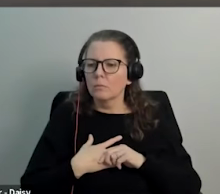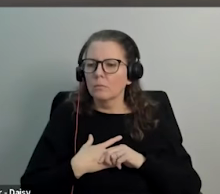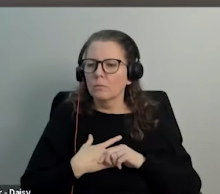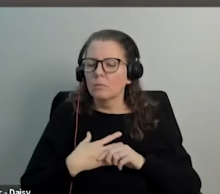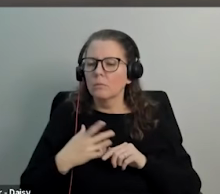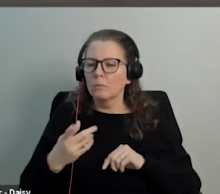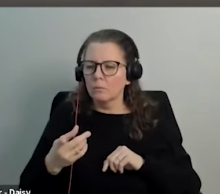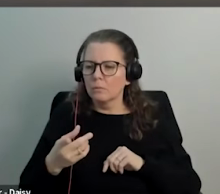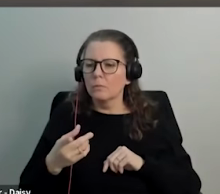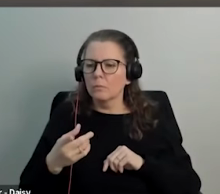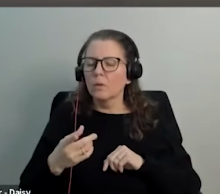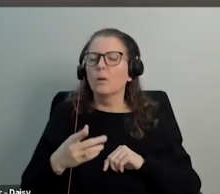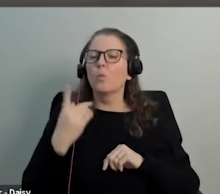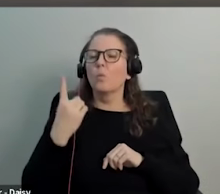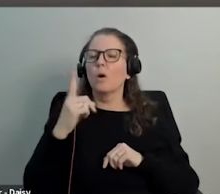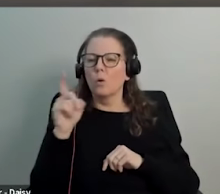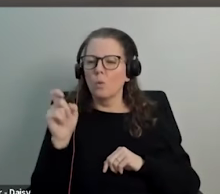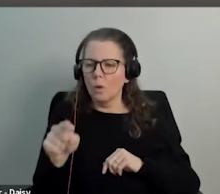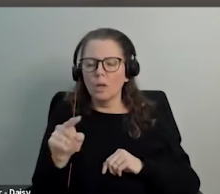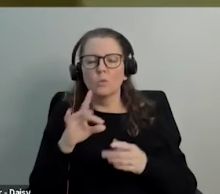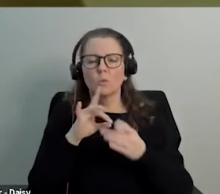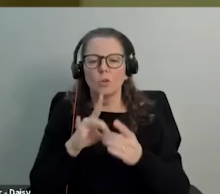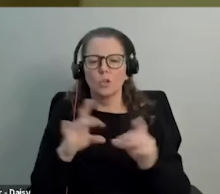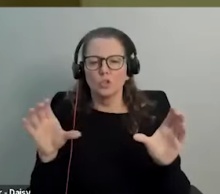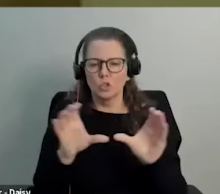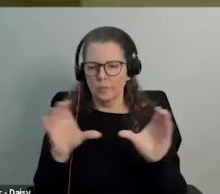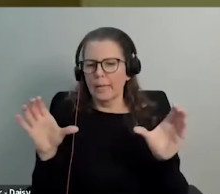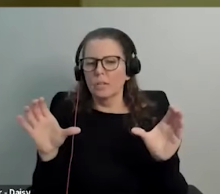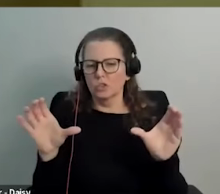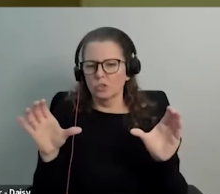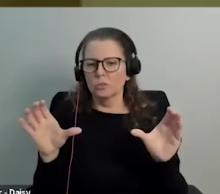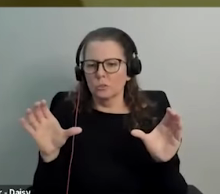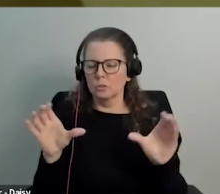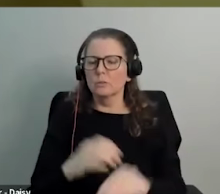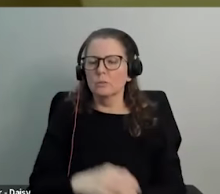So the question was, are certifications helpful for landing